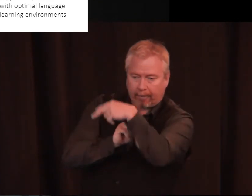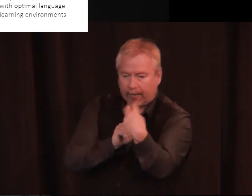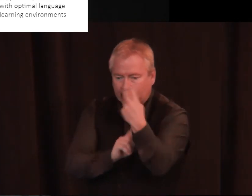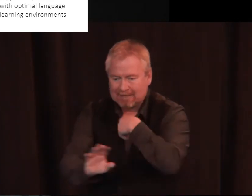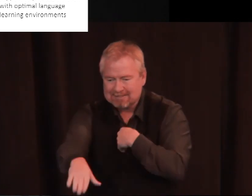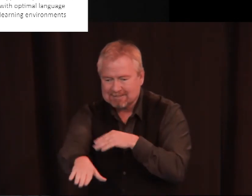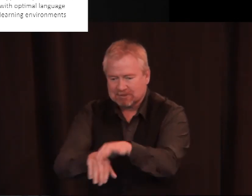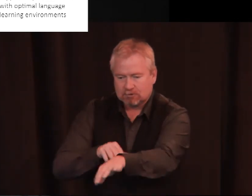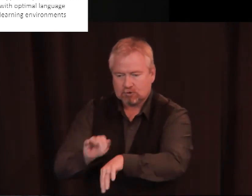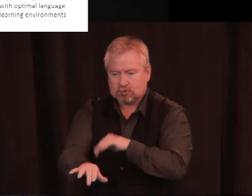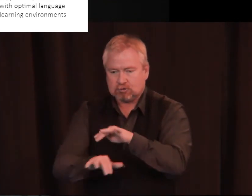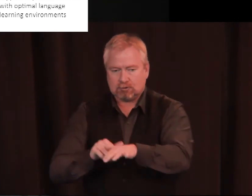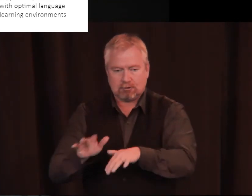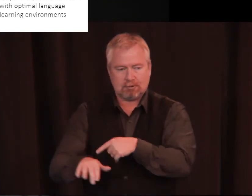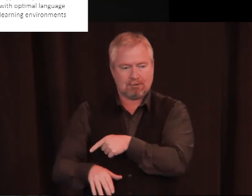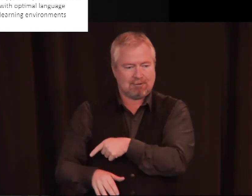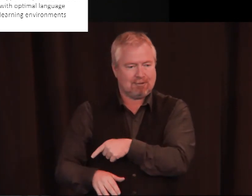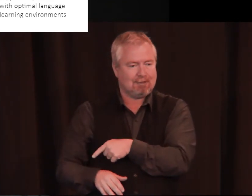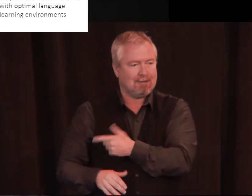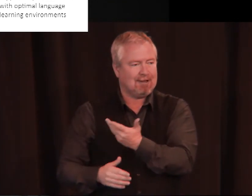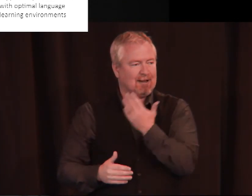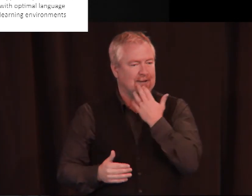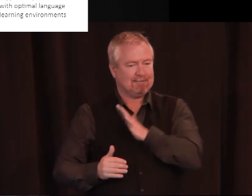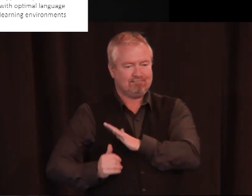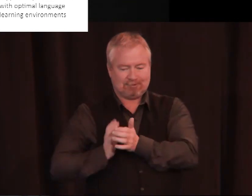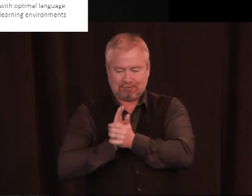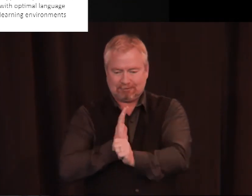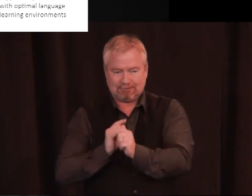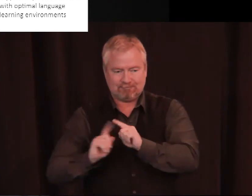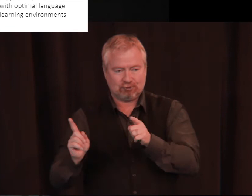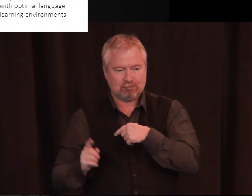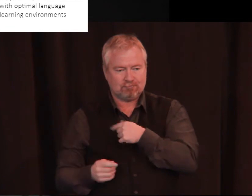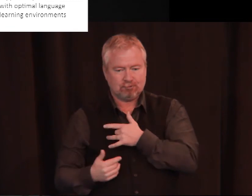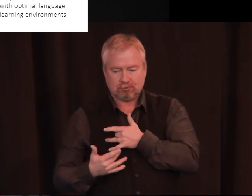Where the parents are being influenced by what the child is doing.